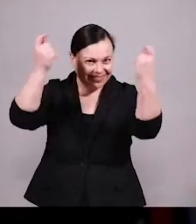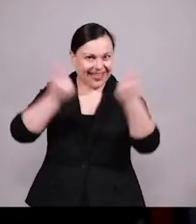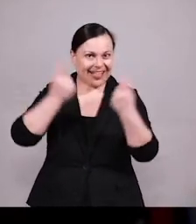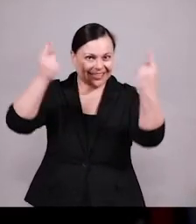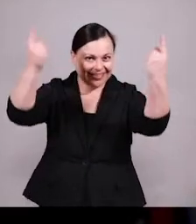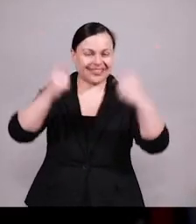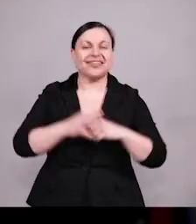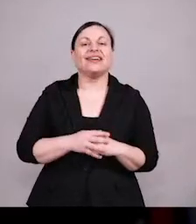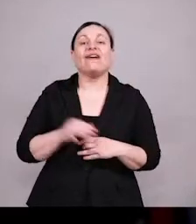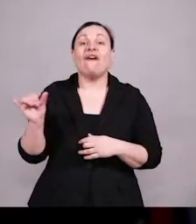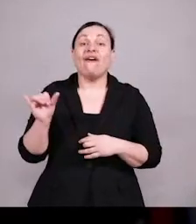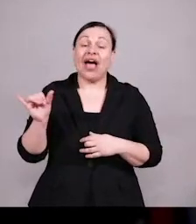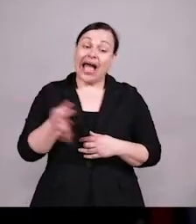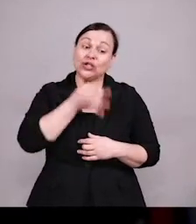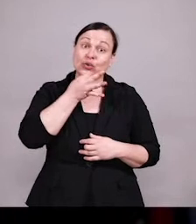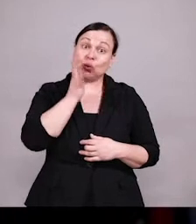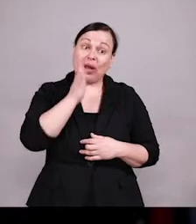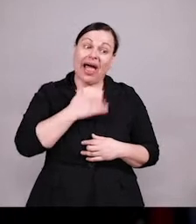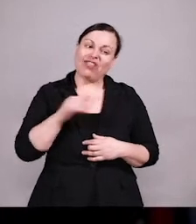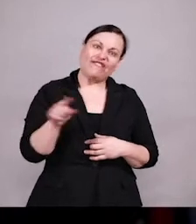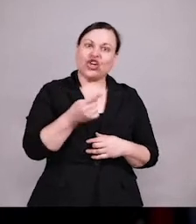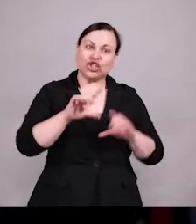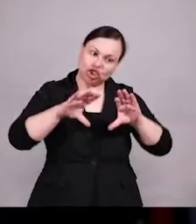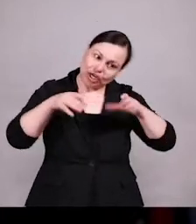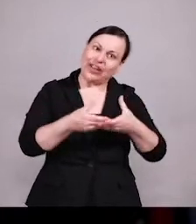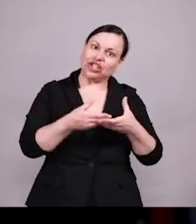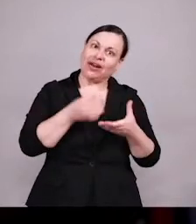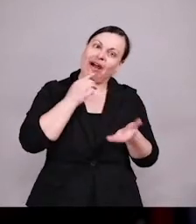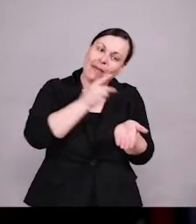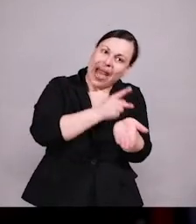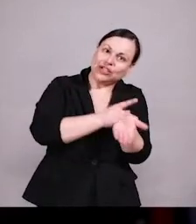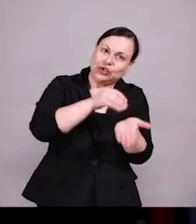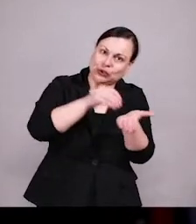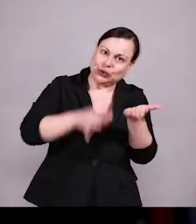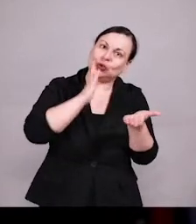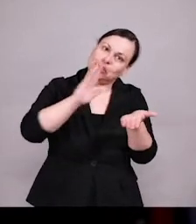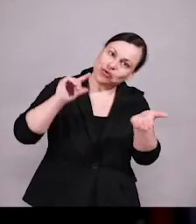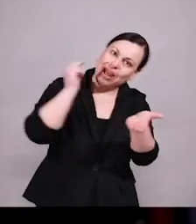and is on its way to graduating its first generation of students with master's degrees.